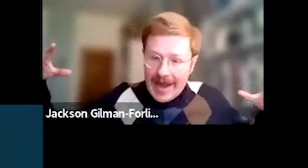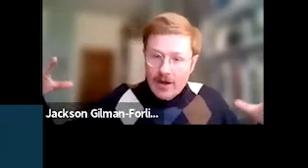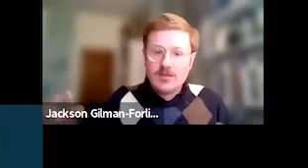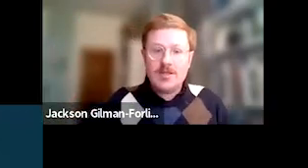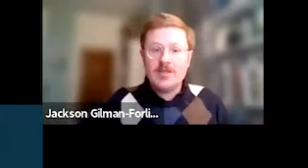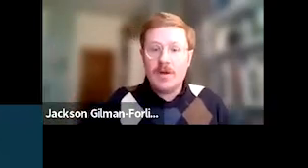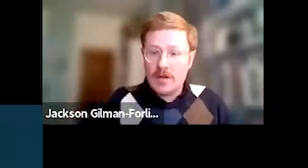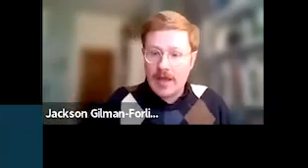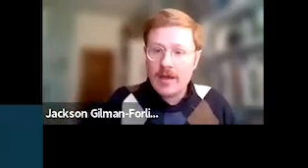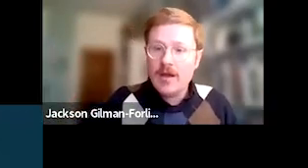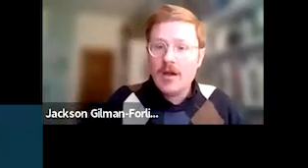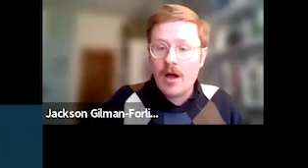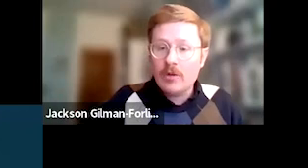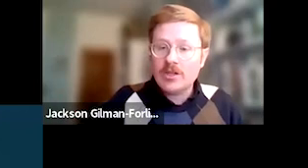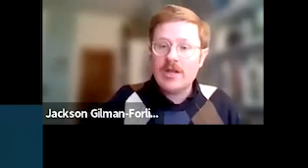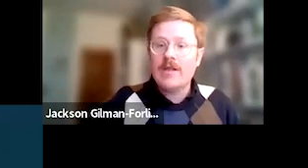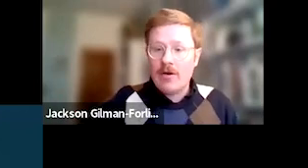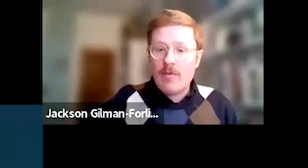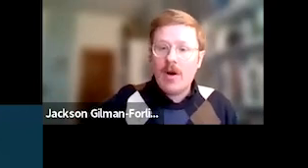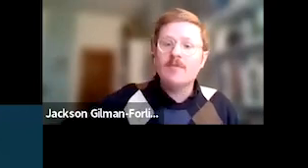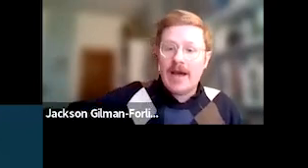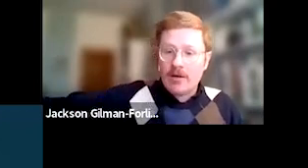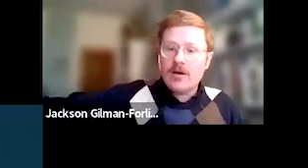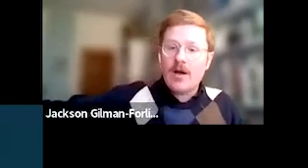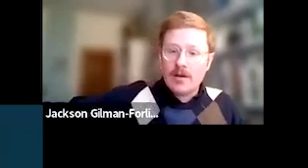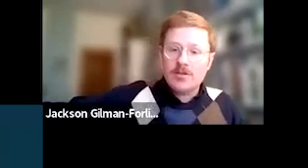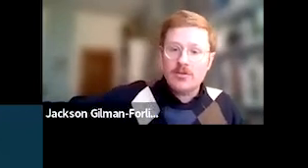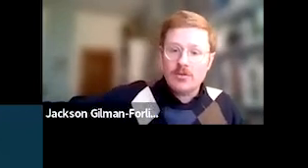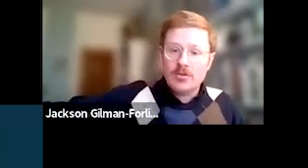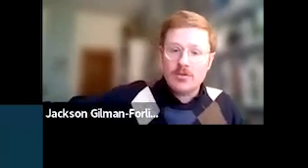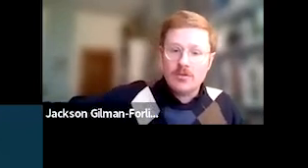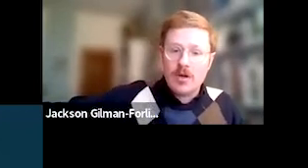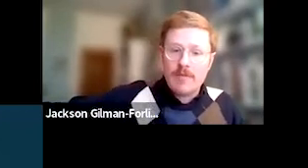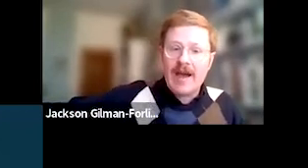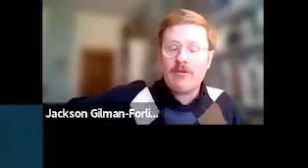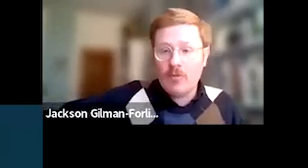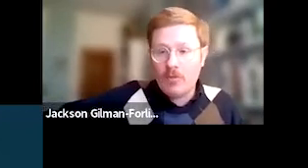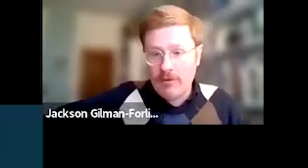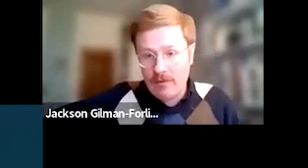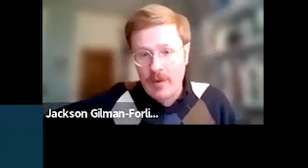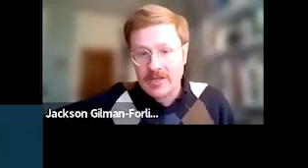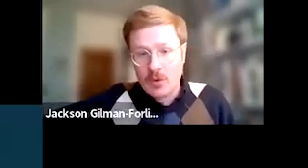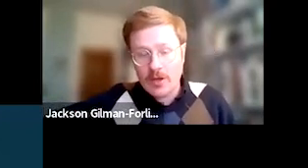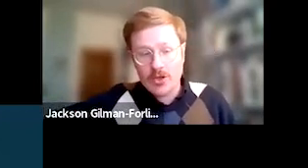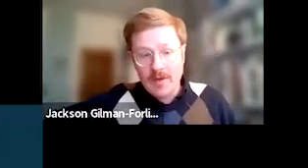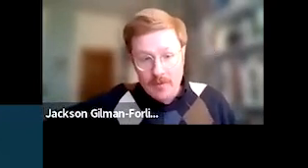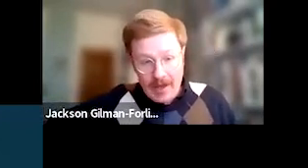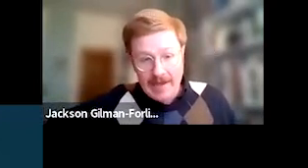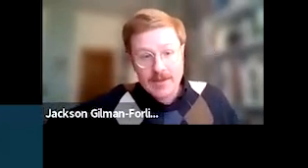down to this building, and then they're pumped out to the Back River wastewater treatment plant.